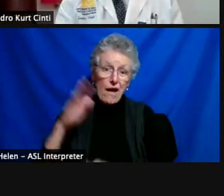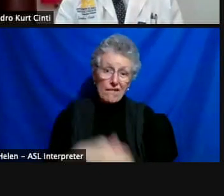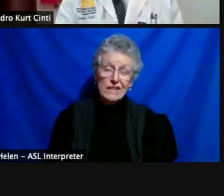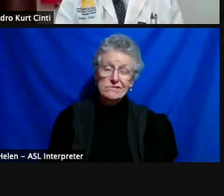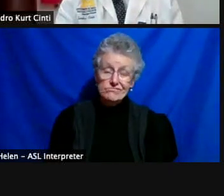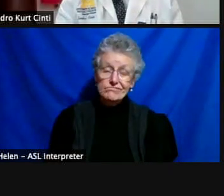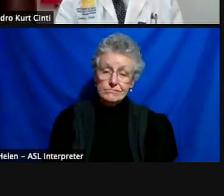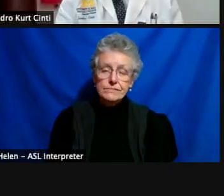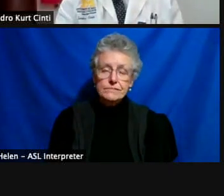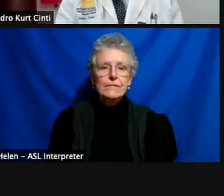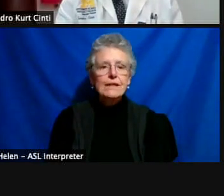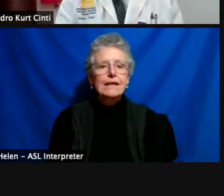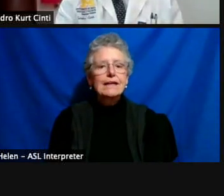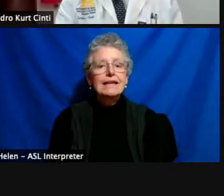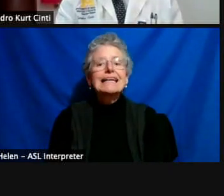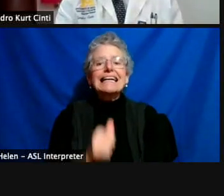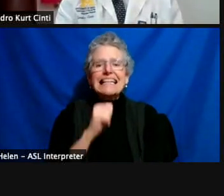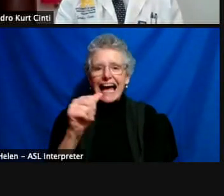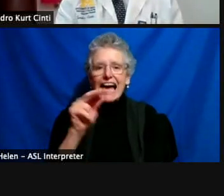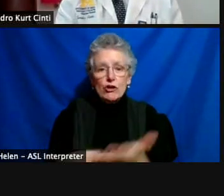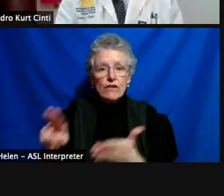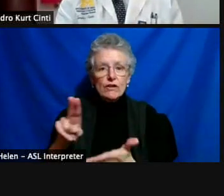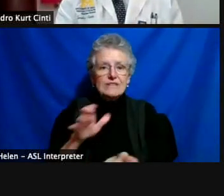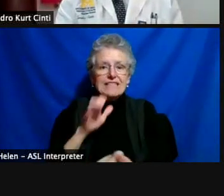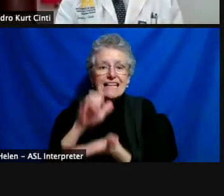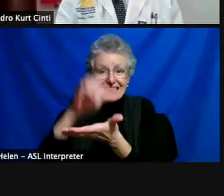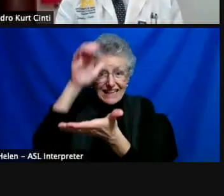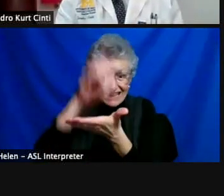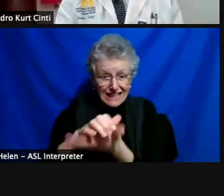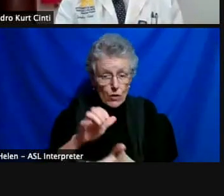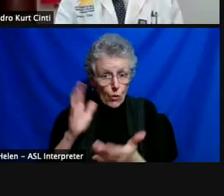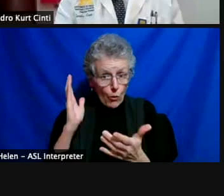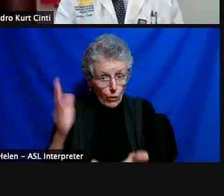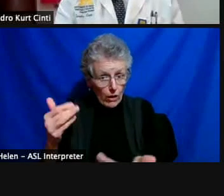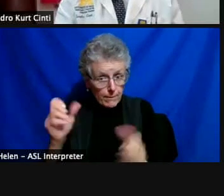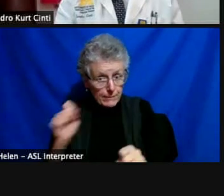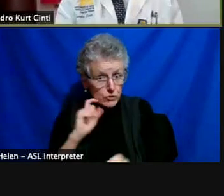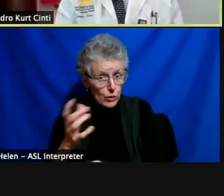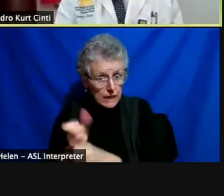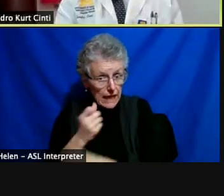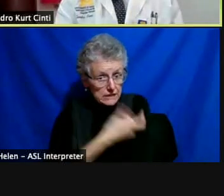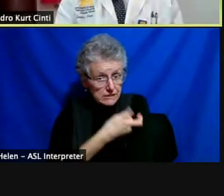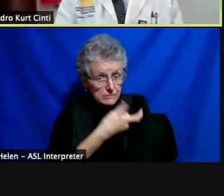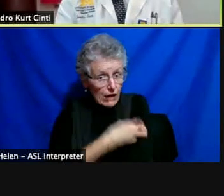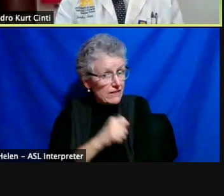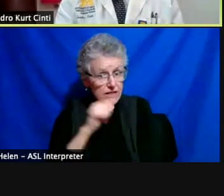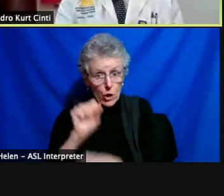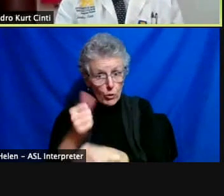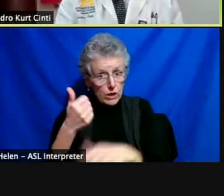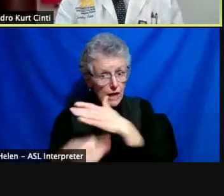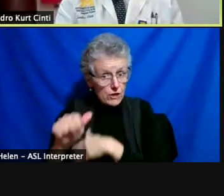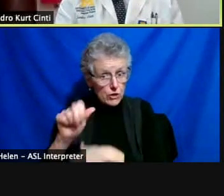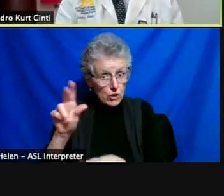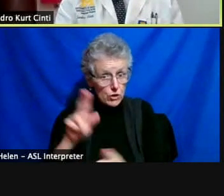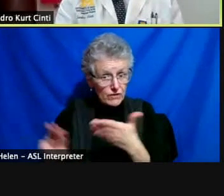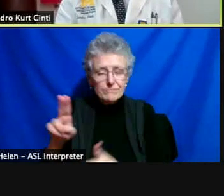Will non-university spouses be provided the vaccine? So we don't have a system for that yet.